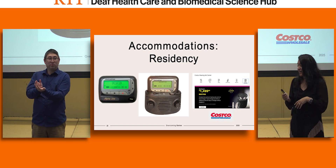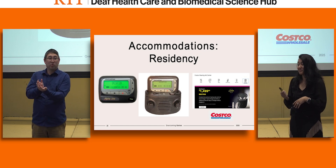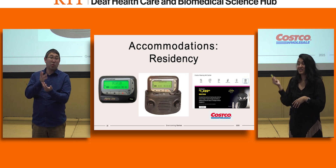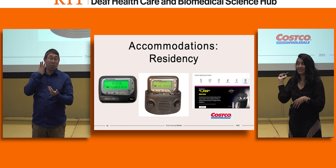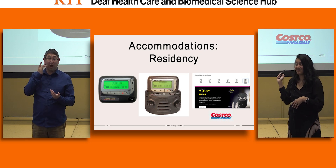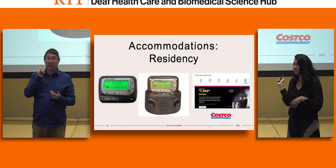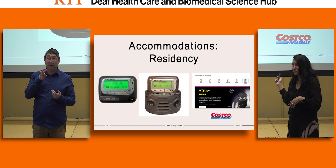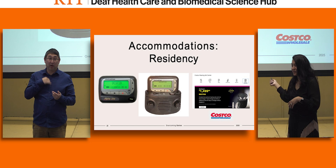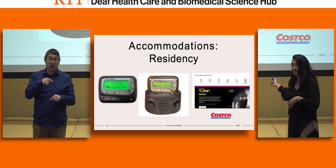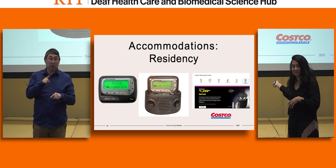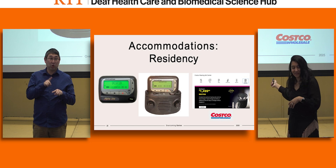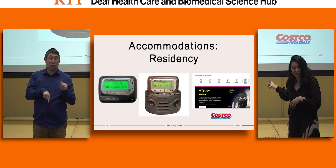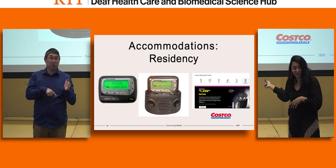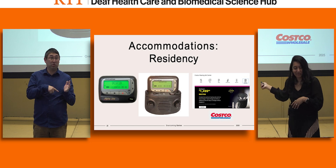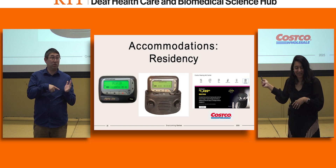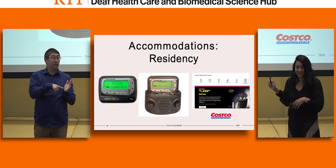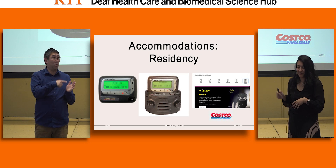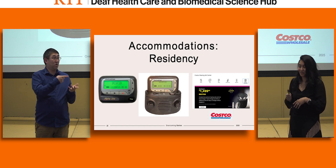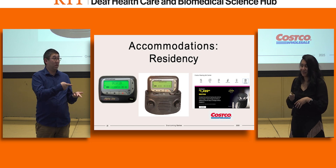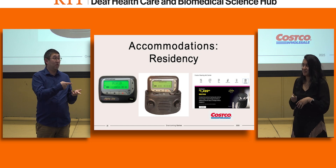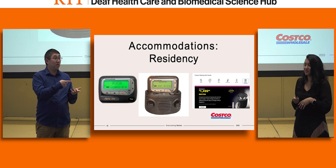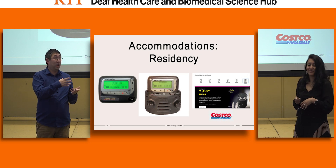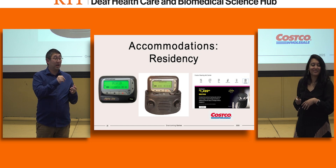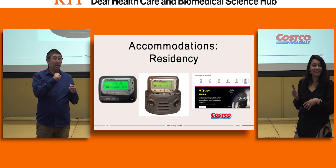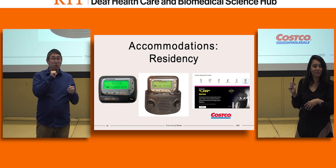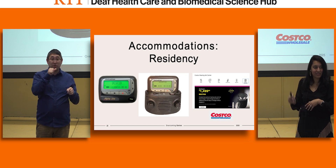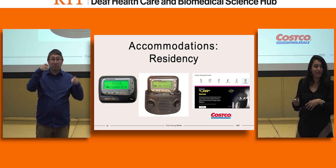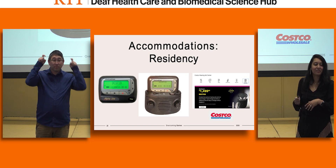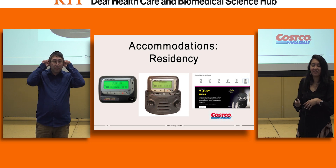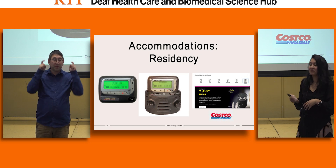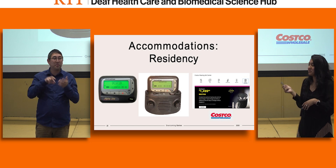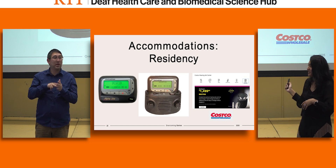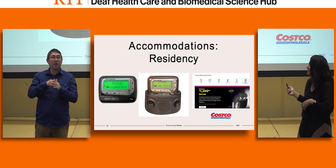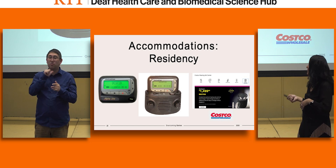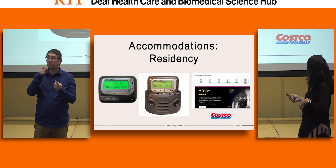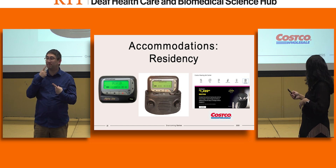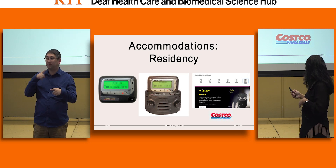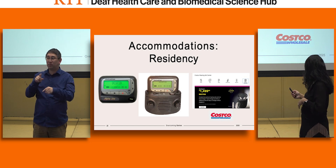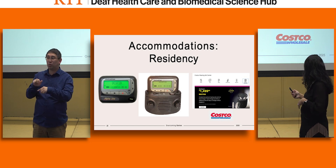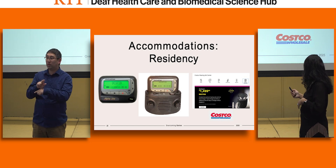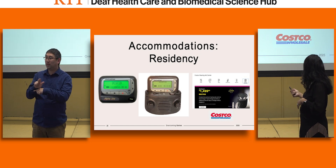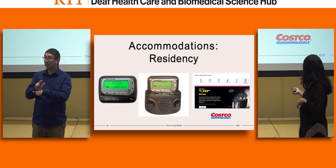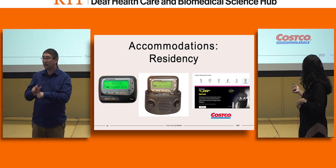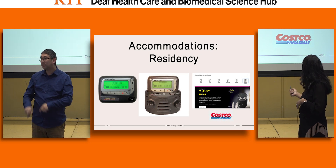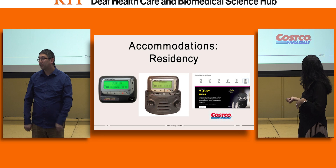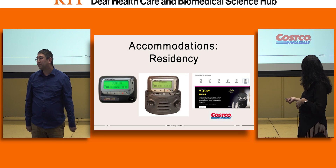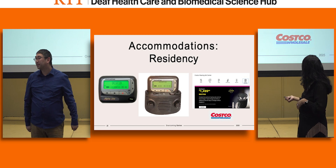because I would not have been able to make it through the rest of residency without them, but this helped me.